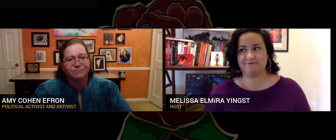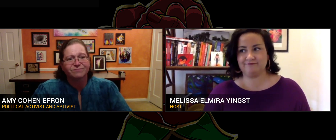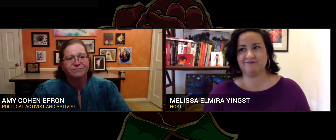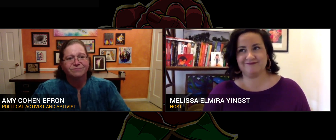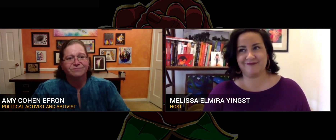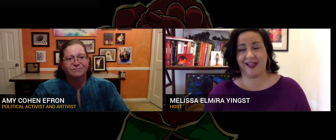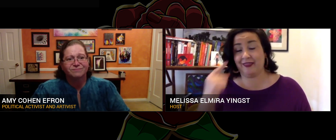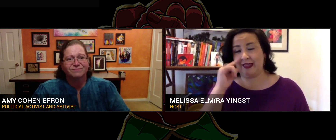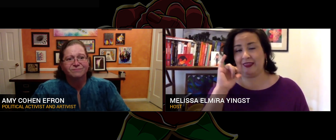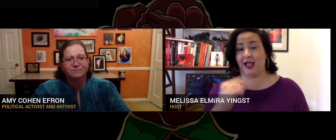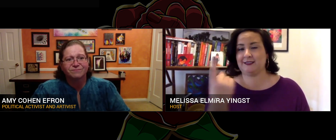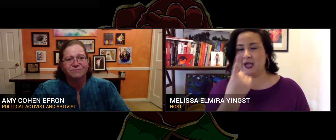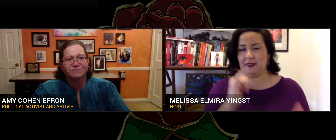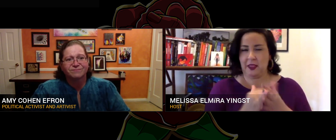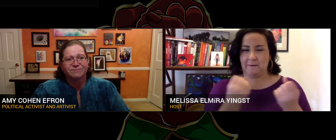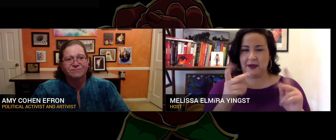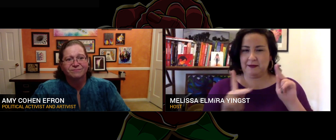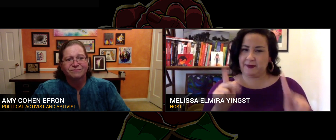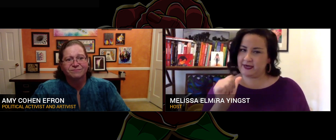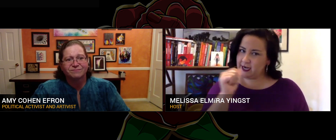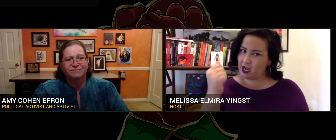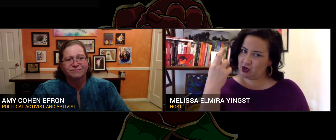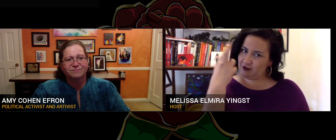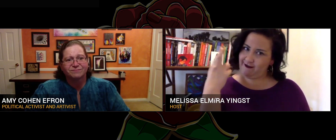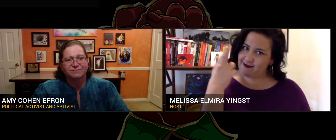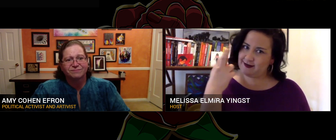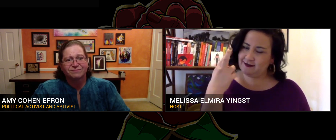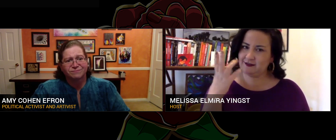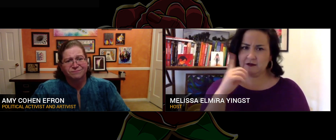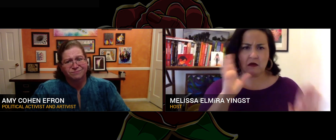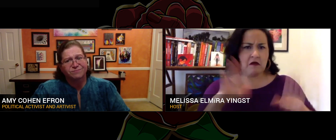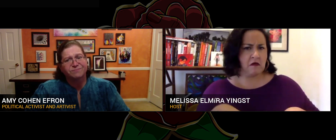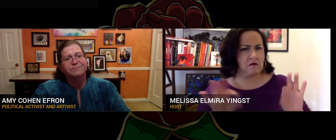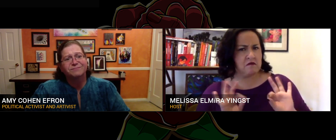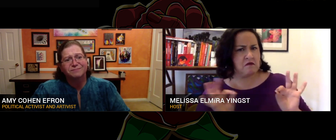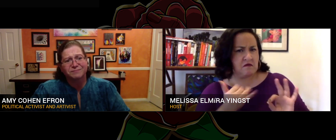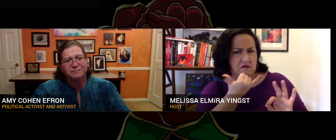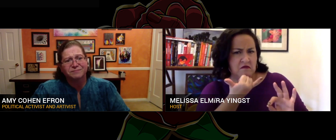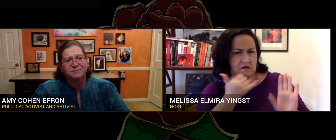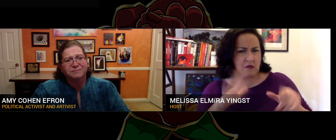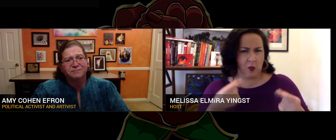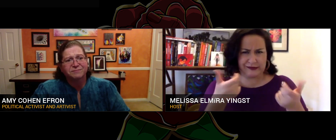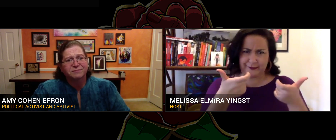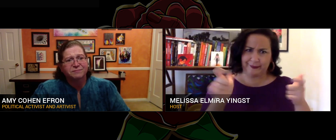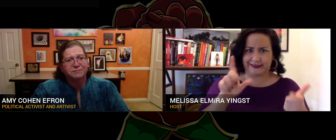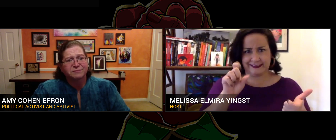Okay. I think that people didn't realize how important this is. Like they would think, oh, this is nothing,